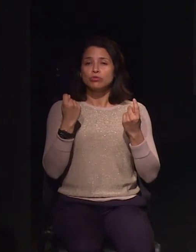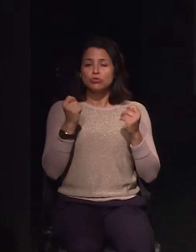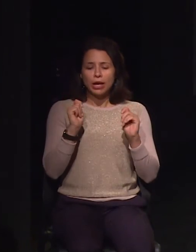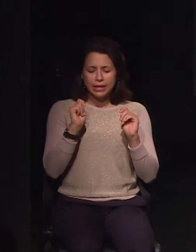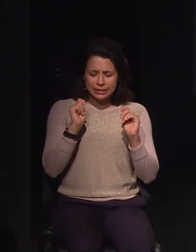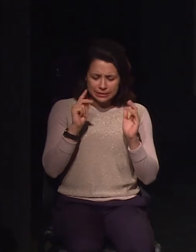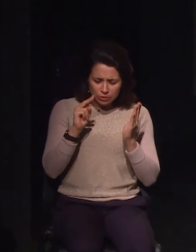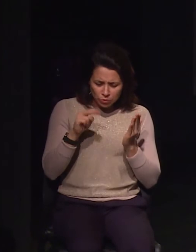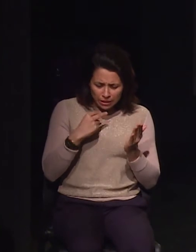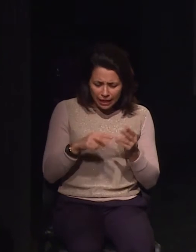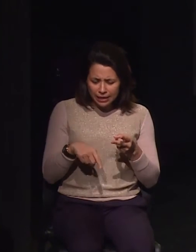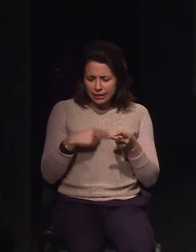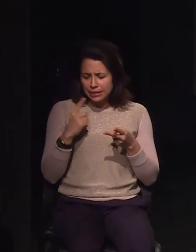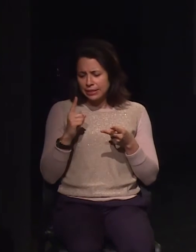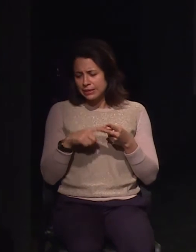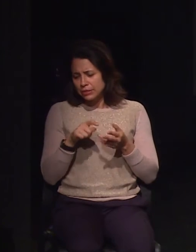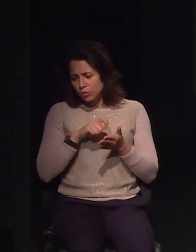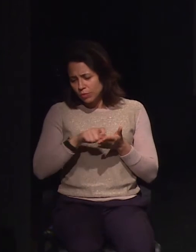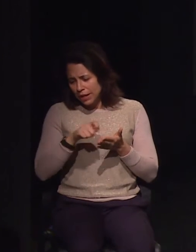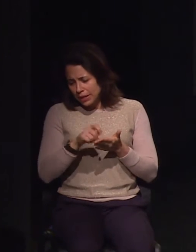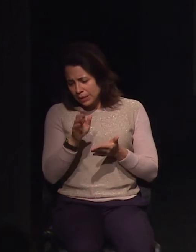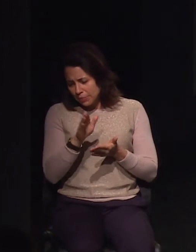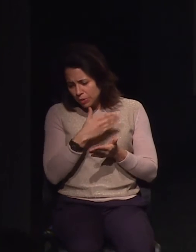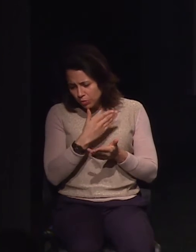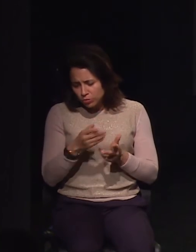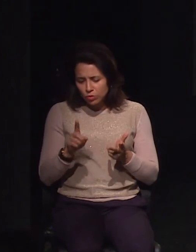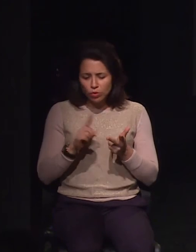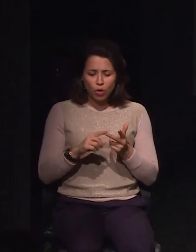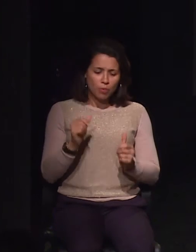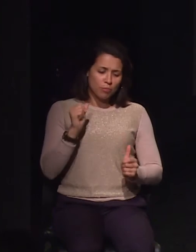a piece of music or perform in a theatre piece, it is hard work.